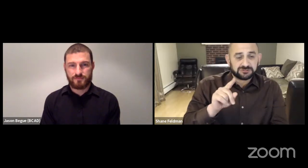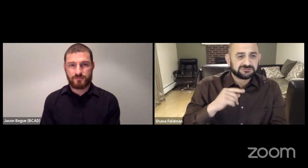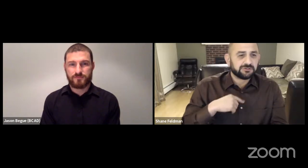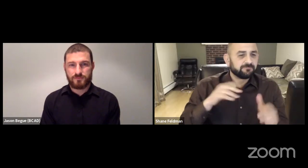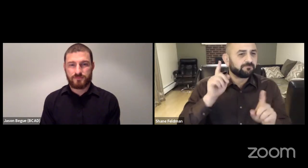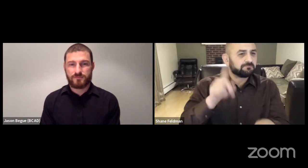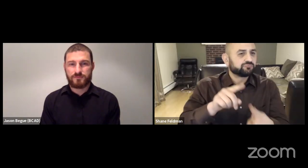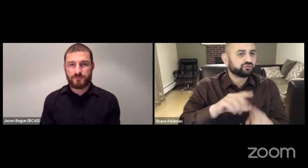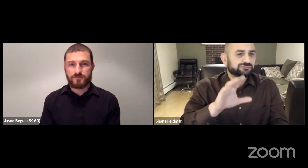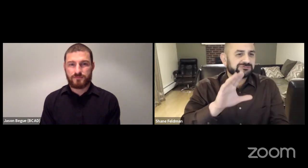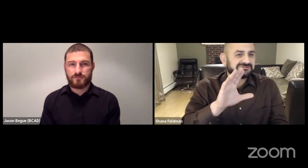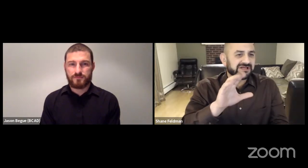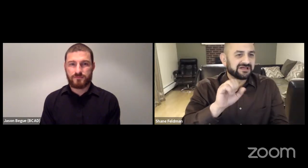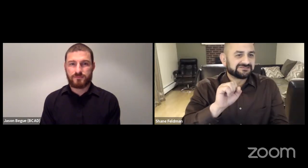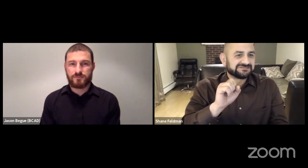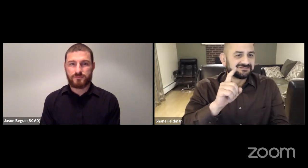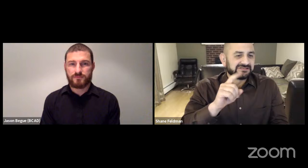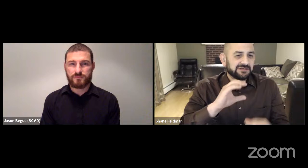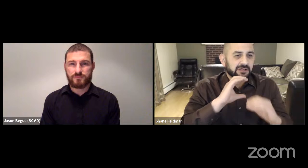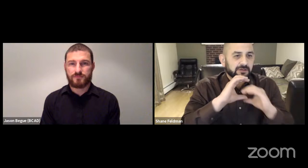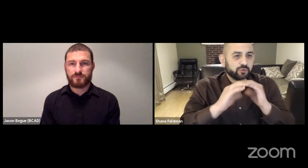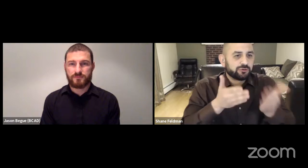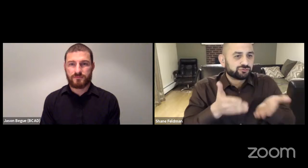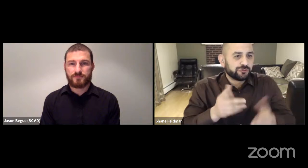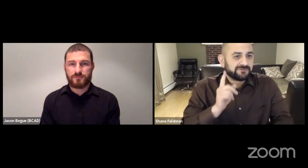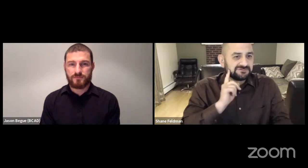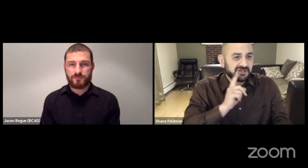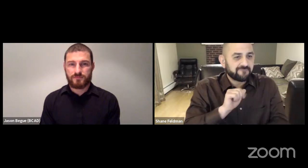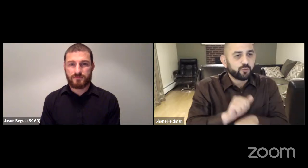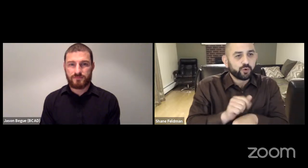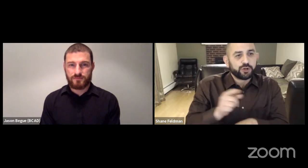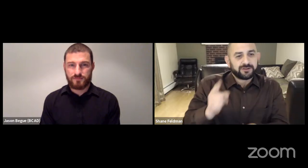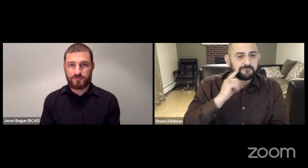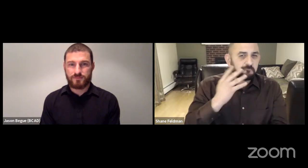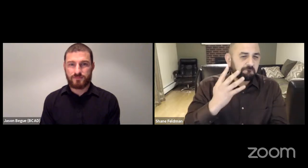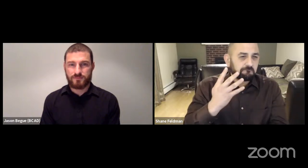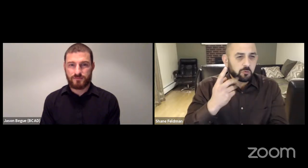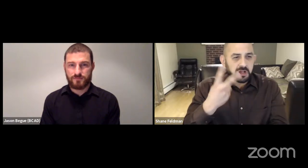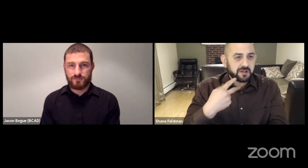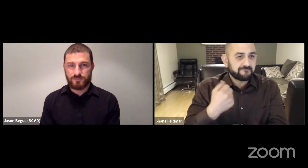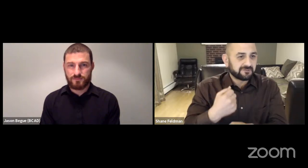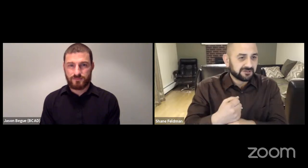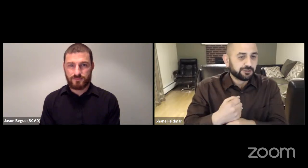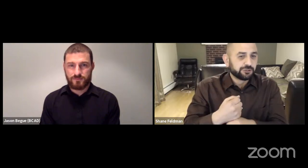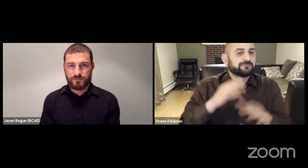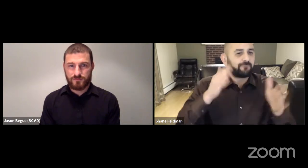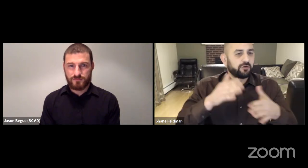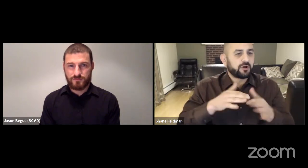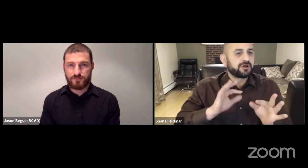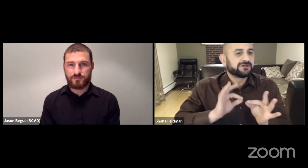of my work and my career. I then went to CSD Communication Services for the Deaf, worked